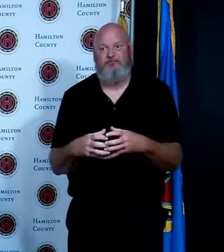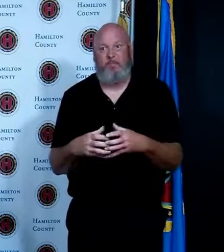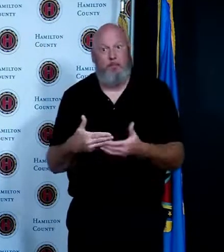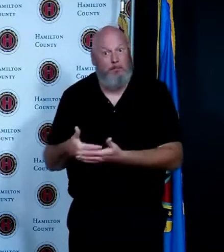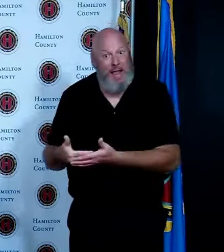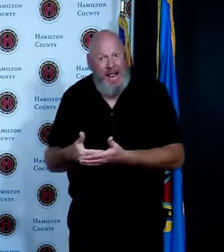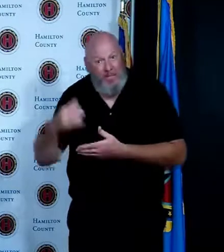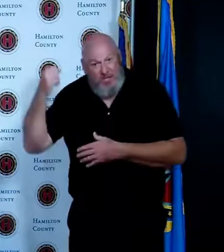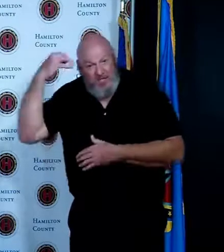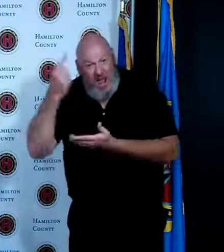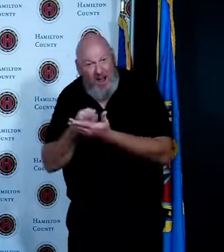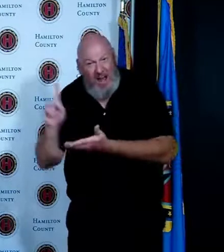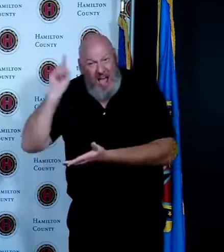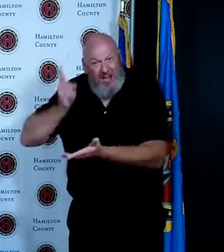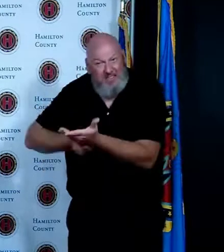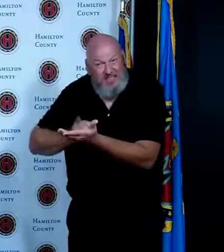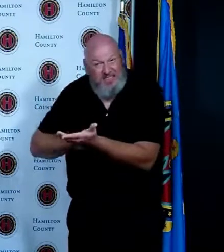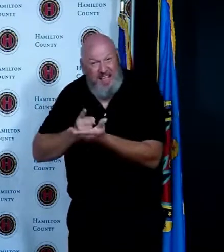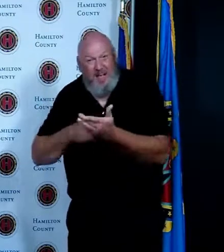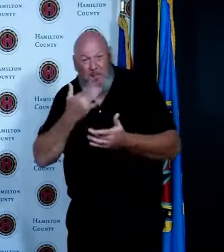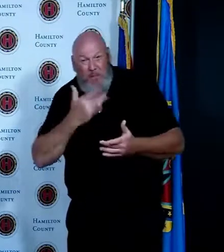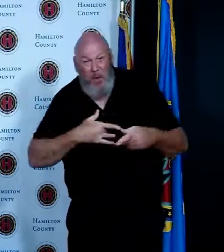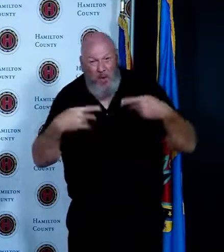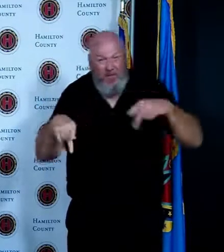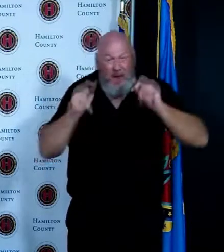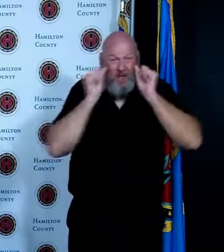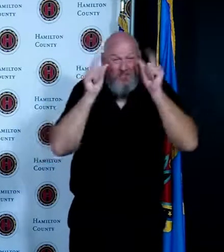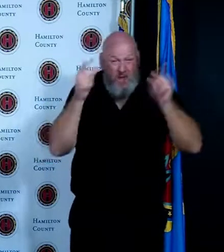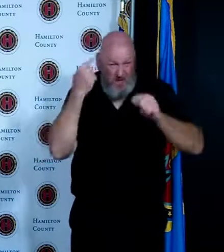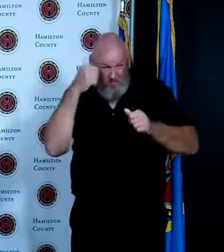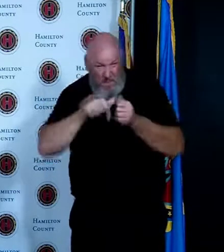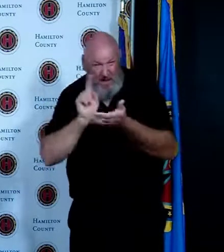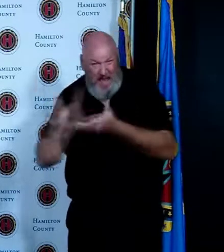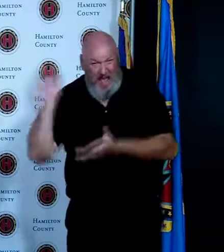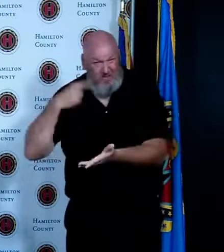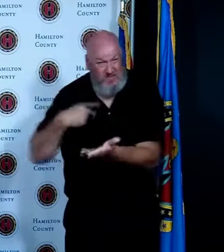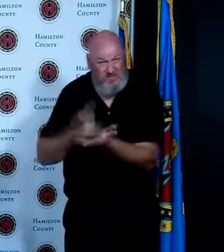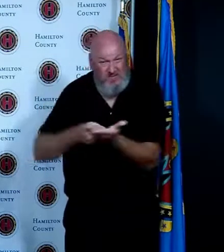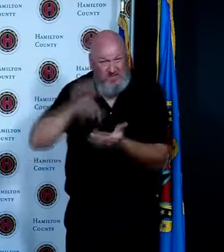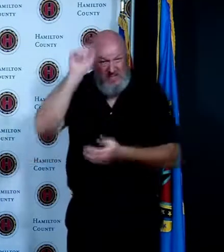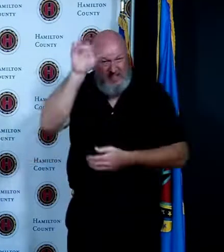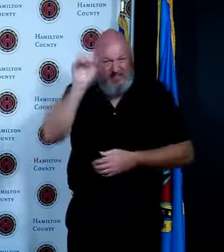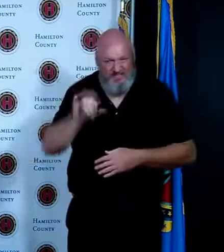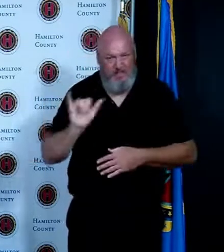since the mandatory masks policy doesn't apply inside a person's home does it